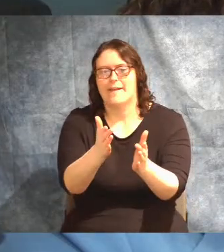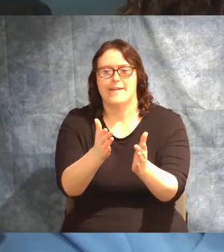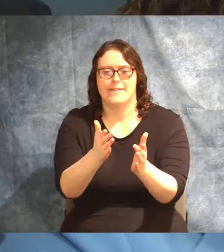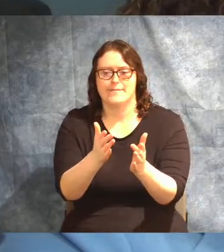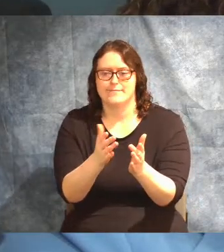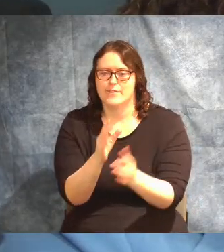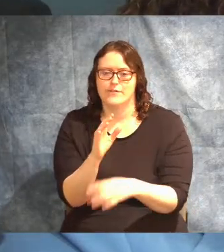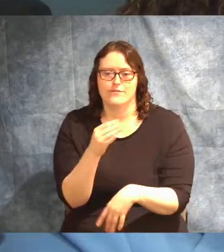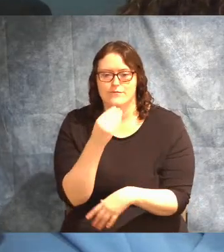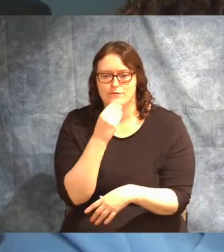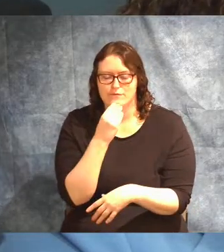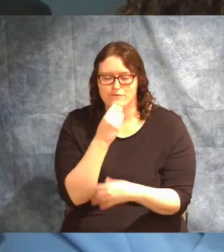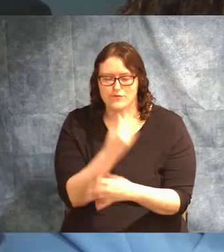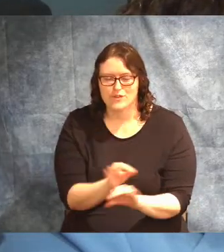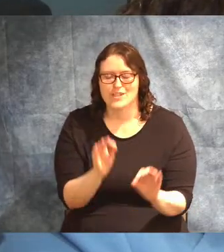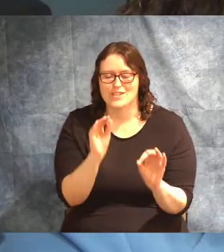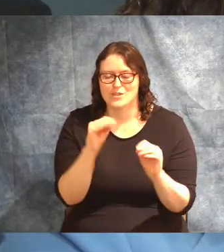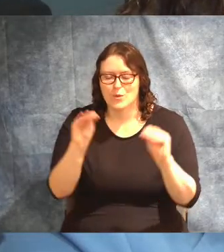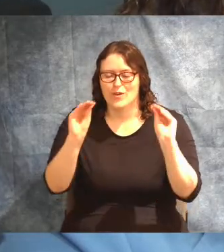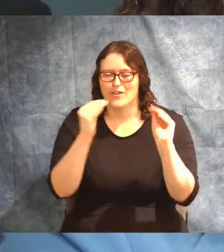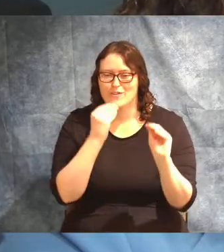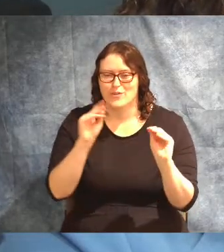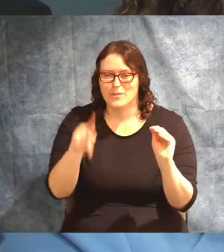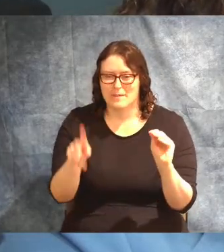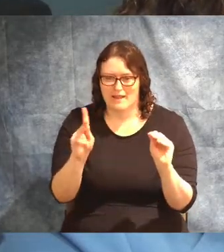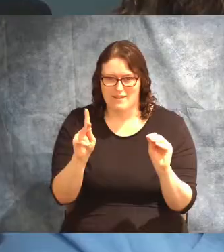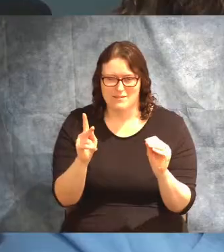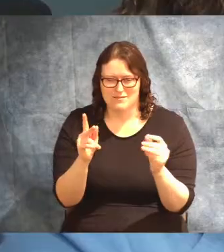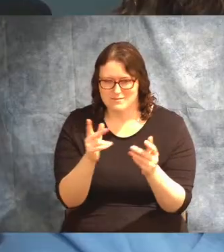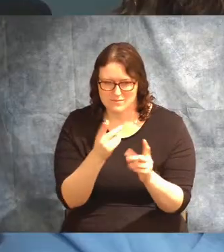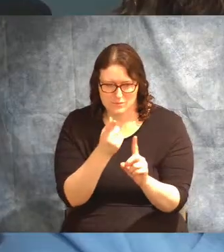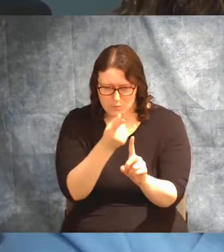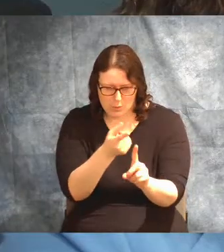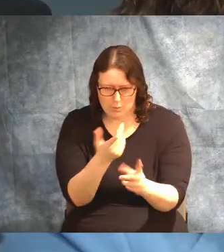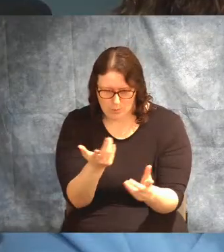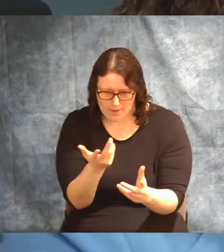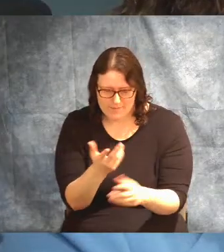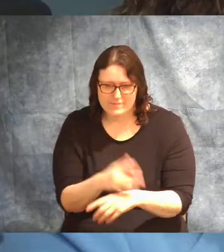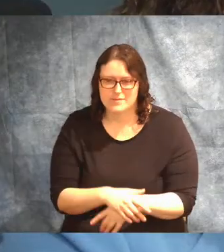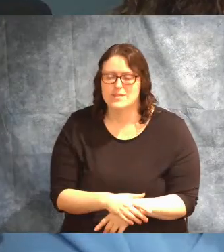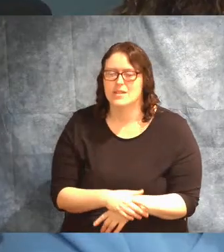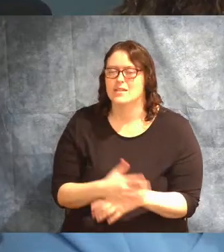you know, Kirk built that new facility. It looks nice. It's wonderful. What is what's the tone?